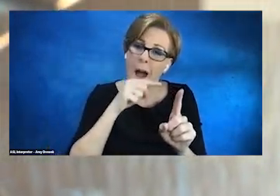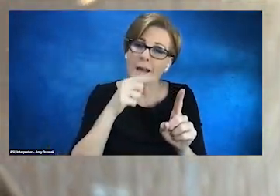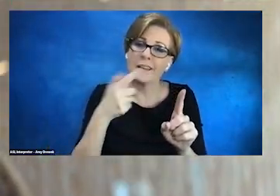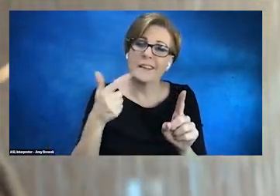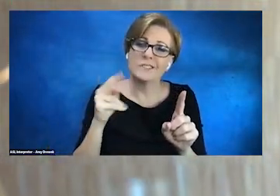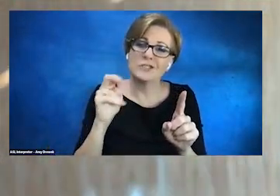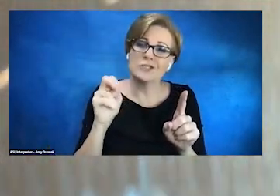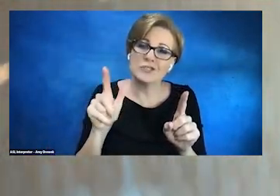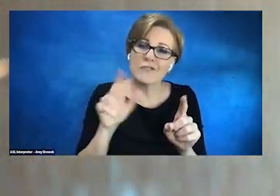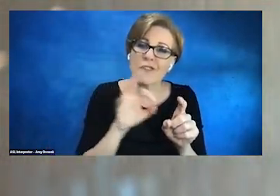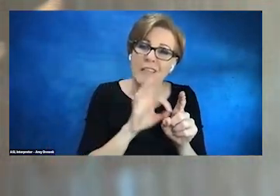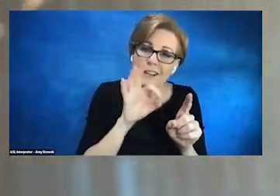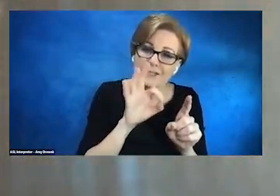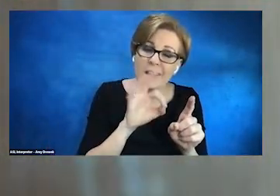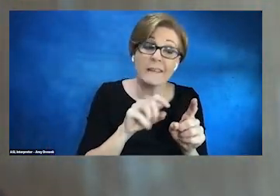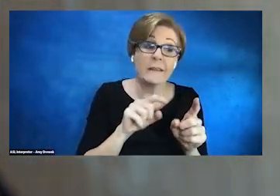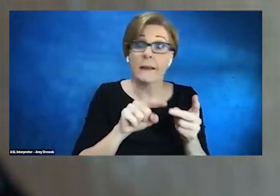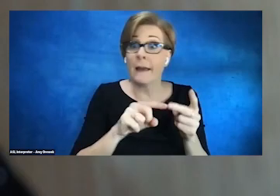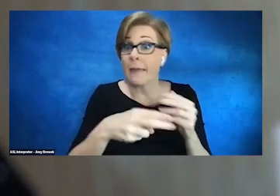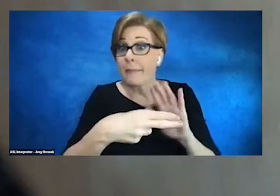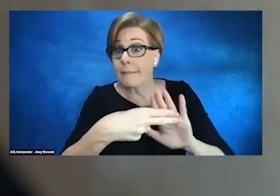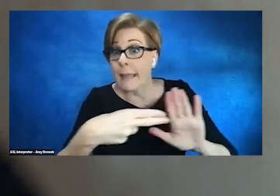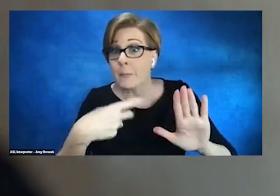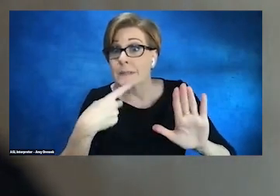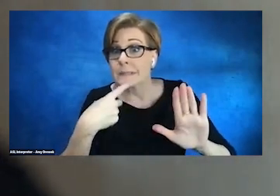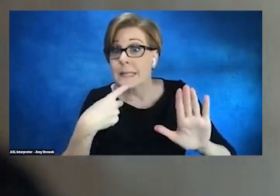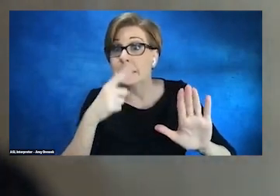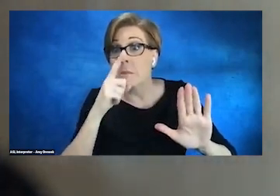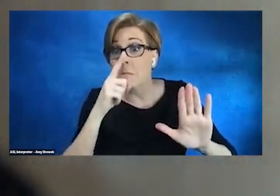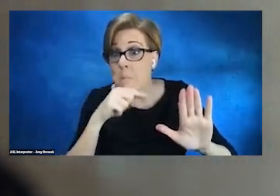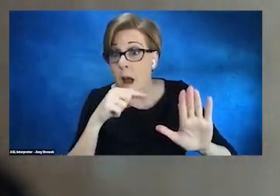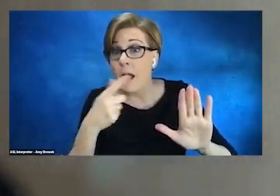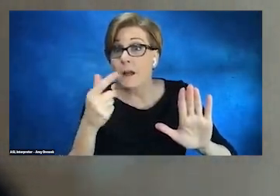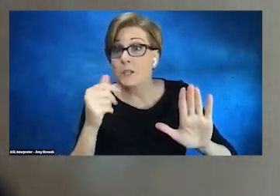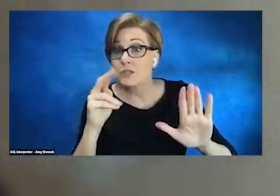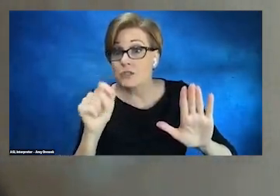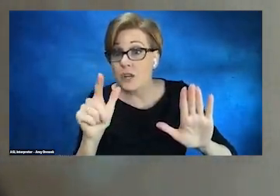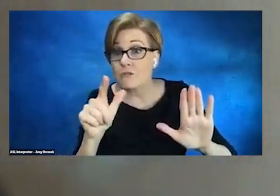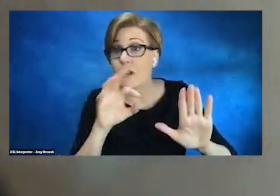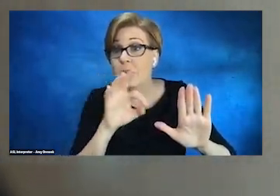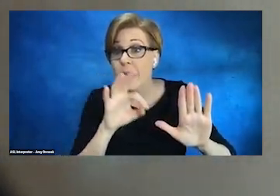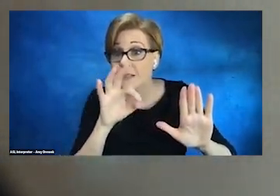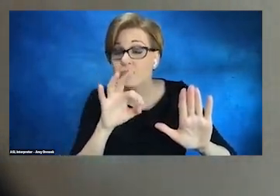mock general election make sure that the label on the machine is the mock general election and then